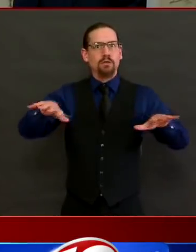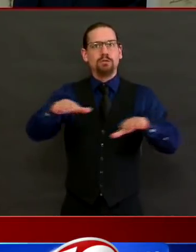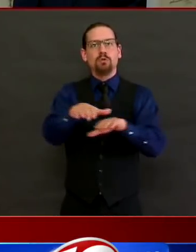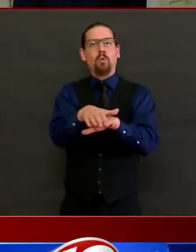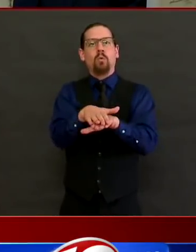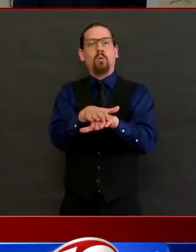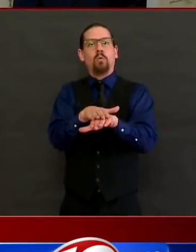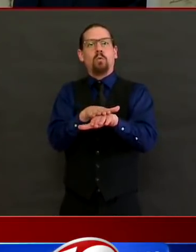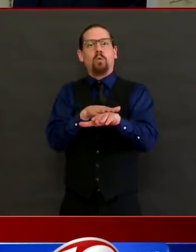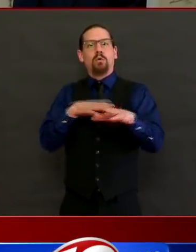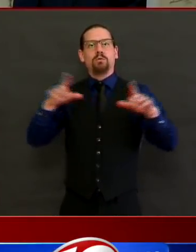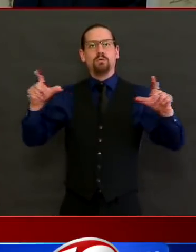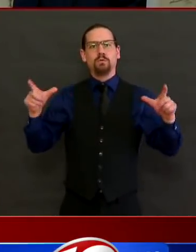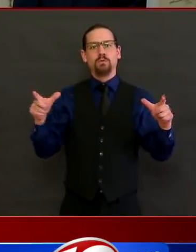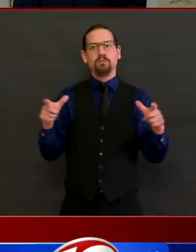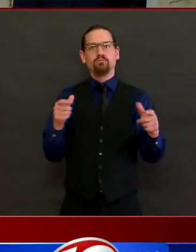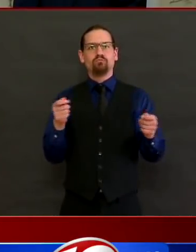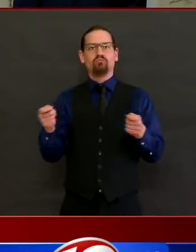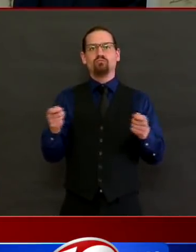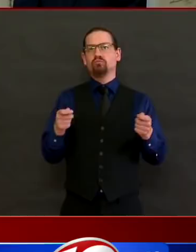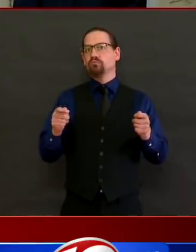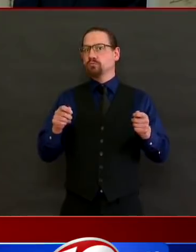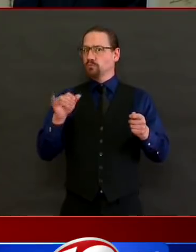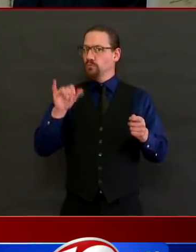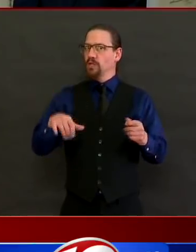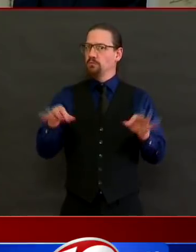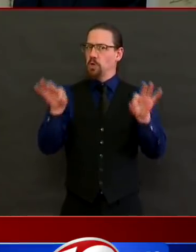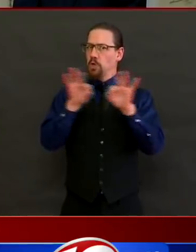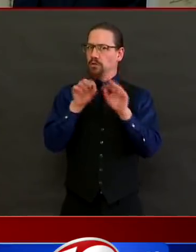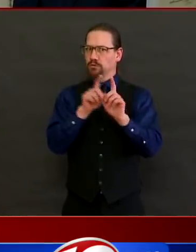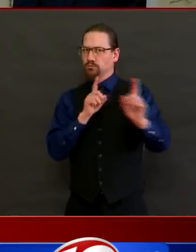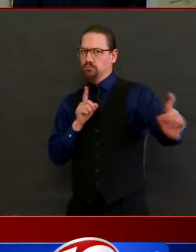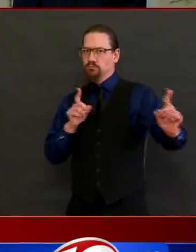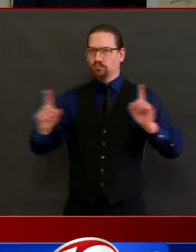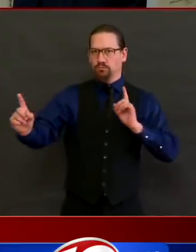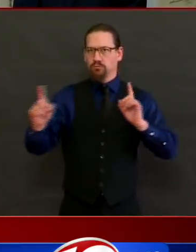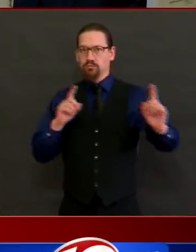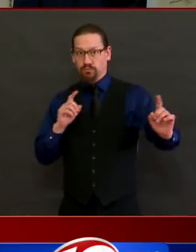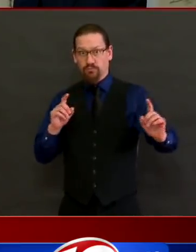I PUT THE SOCIAL DISTANCING OF THE STAY-AT-HOME ORDER IN PLACE A